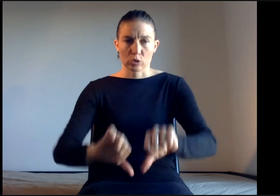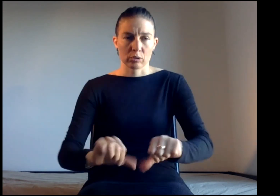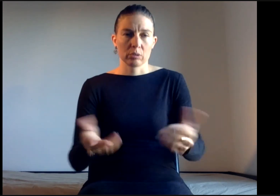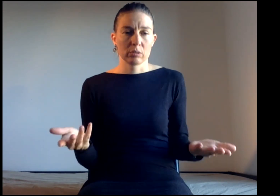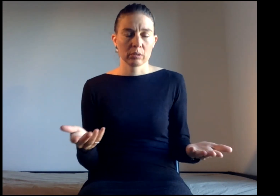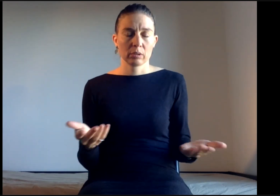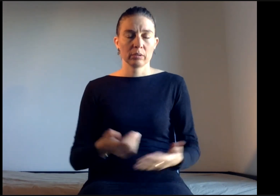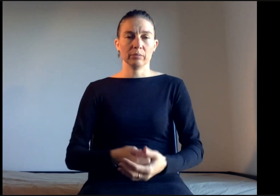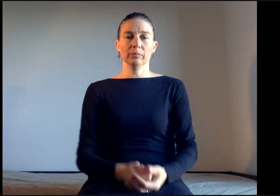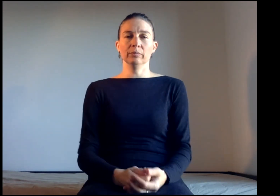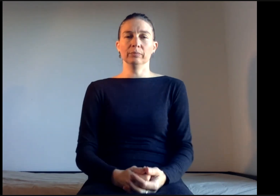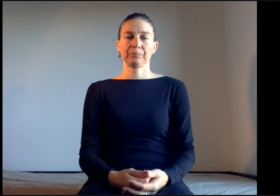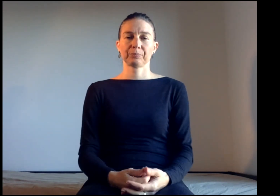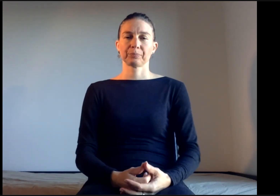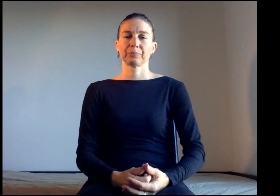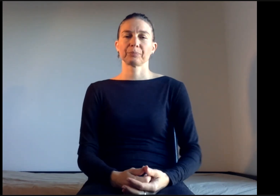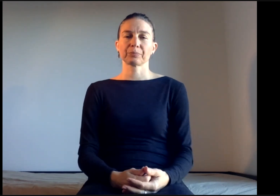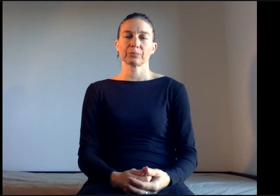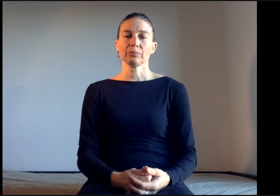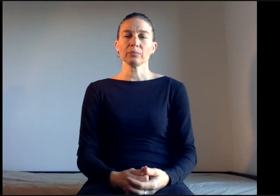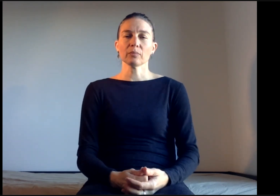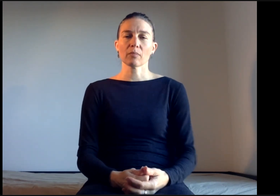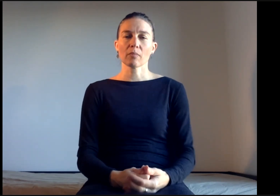that would allow to make the situation more bearable,